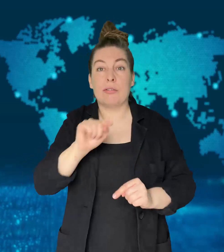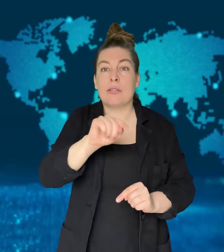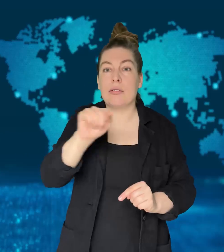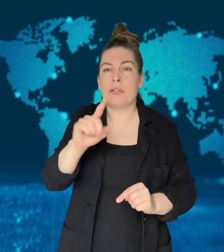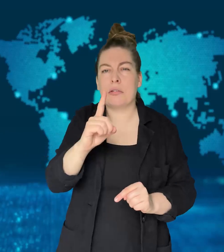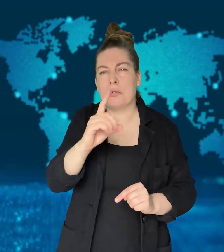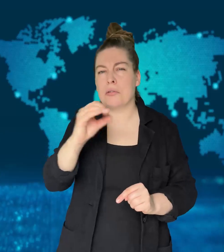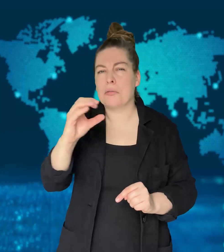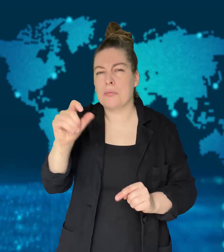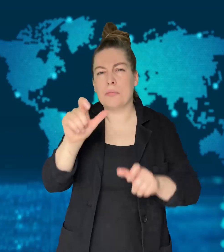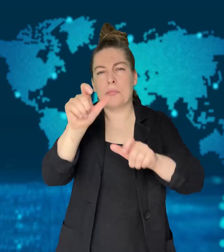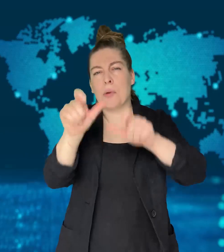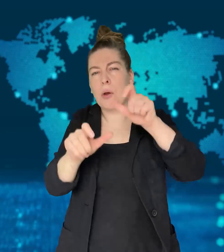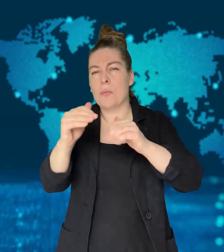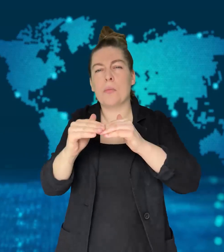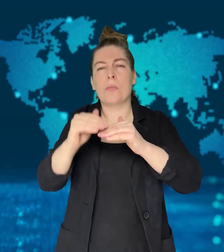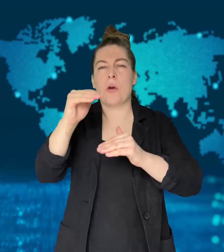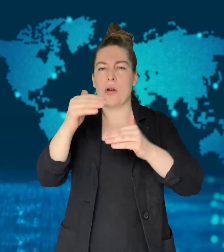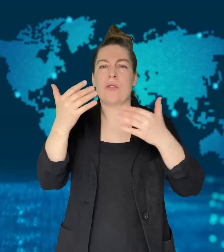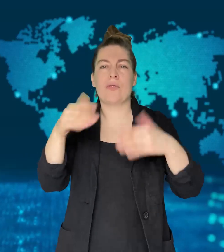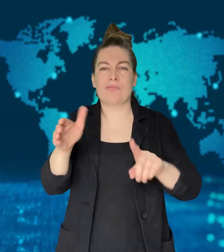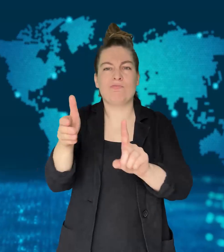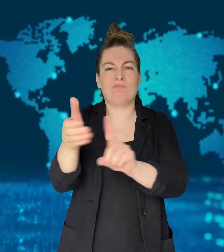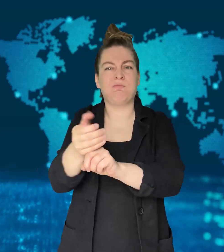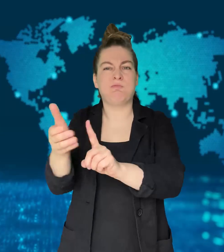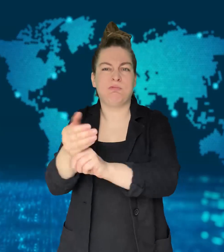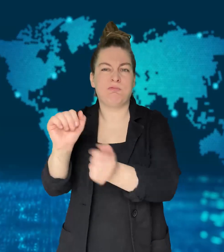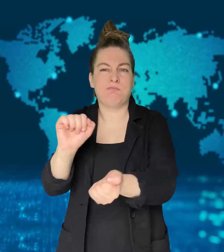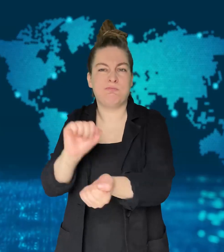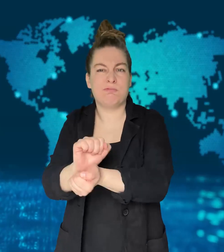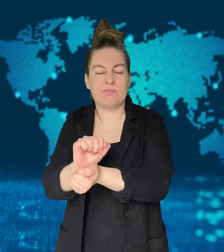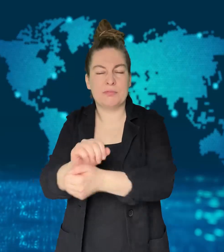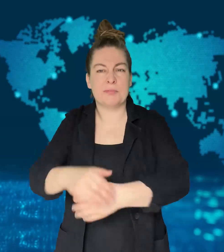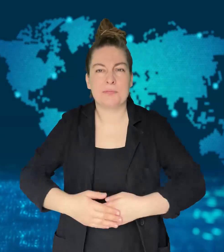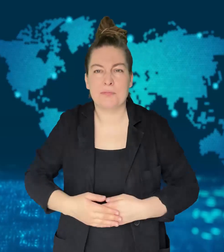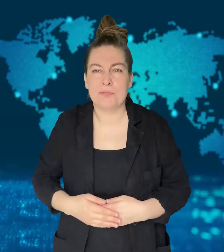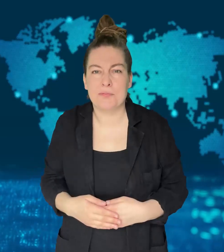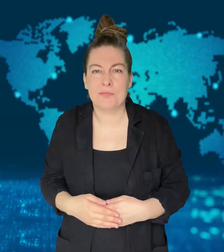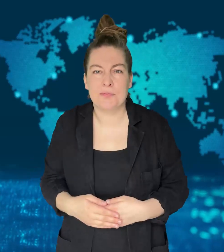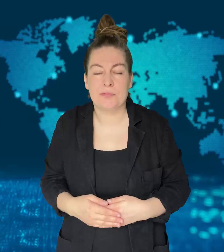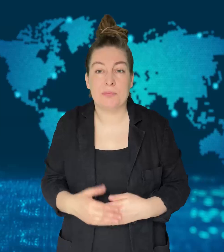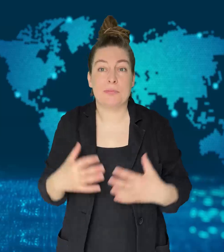were injured and over 100 people have been arrested.